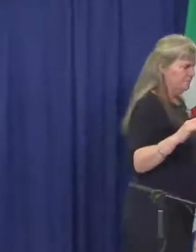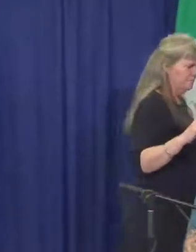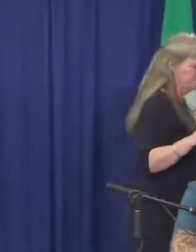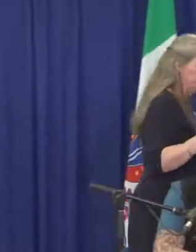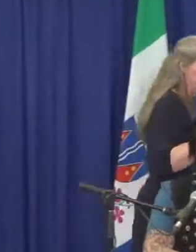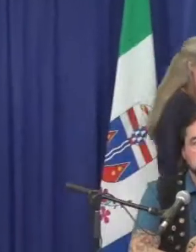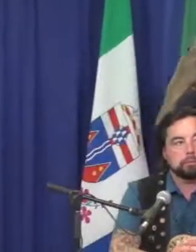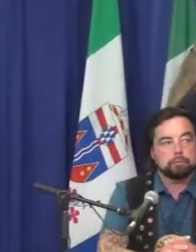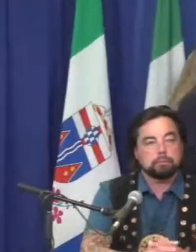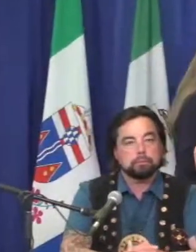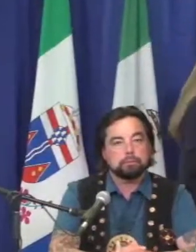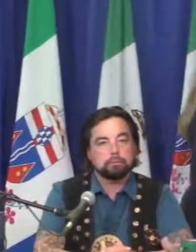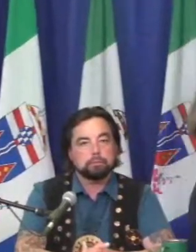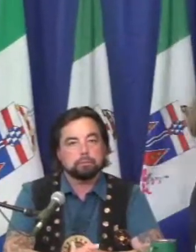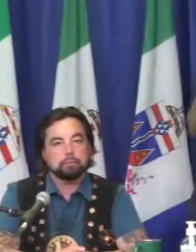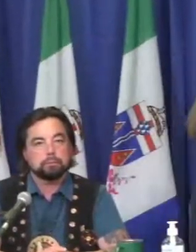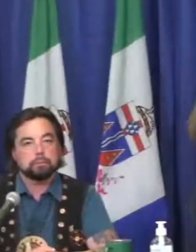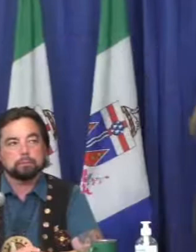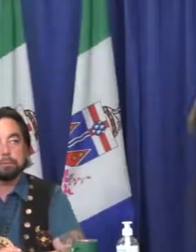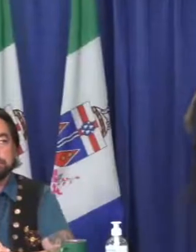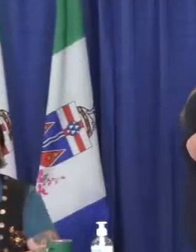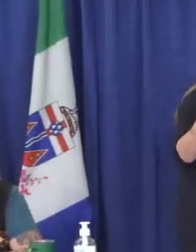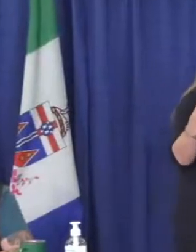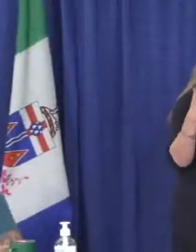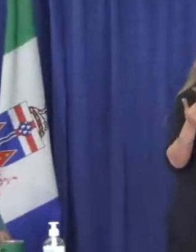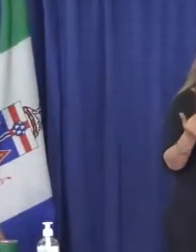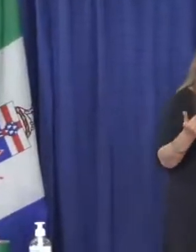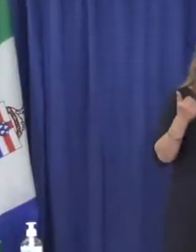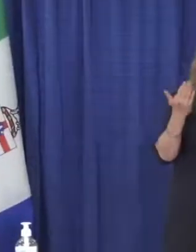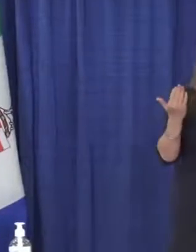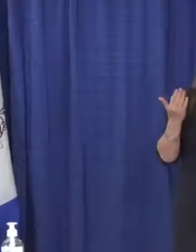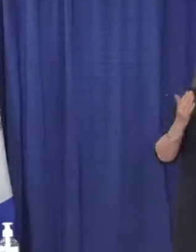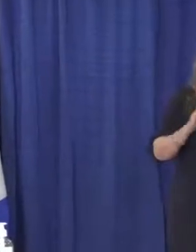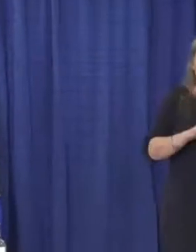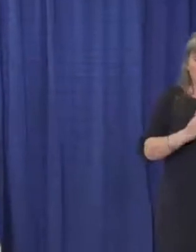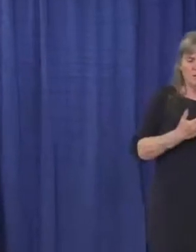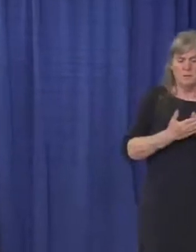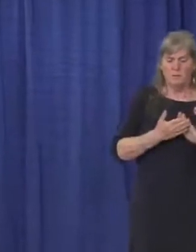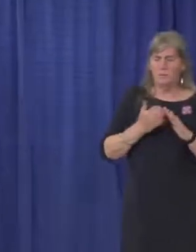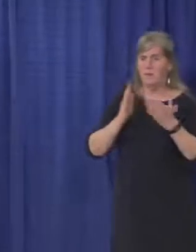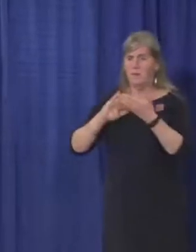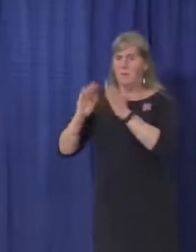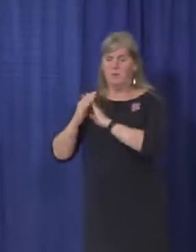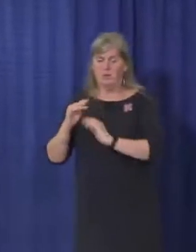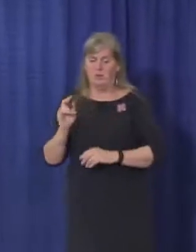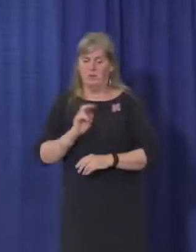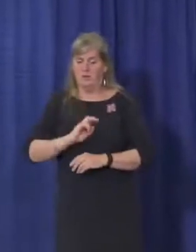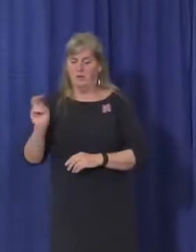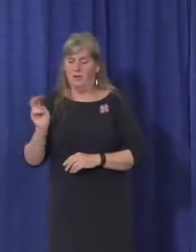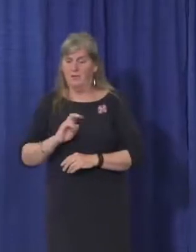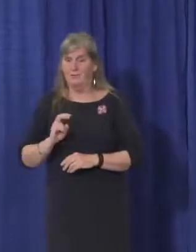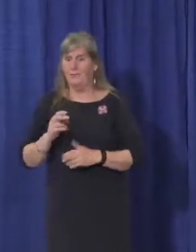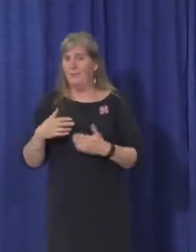recommendations when it comes to travel between communities? Is this a suspension of the